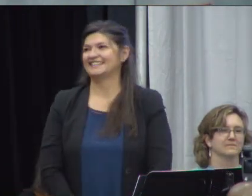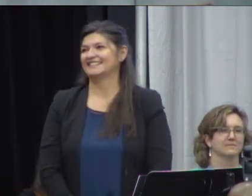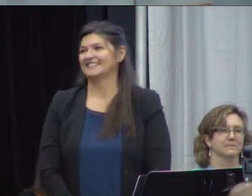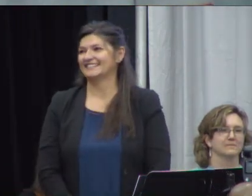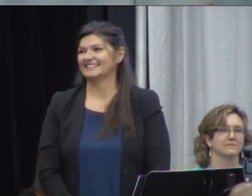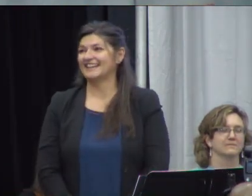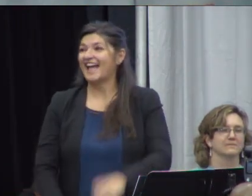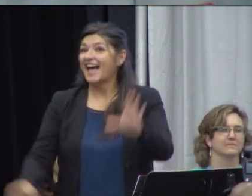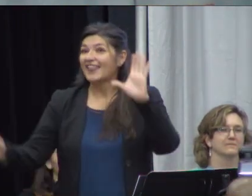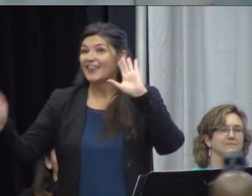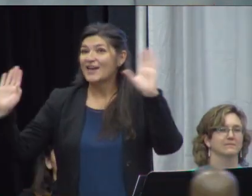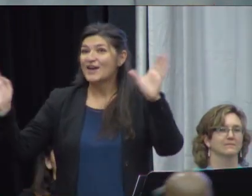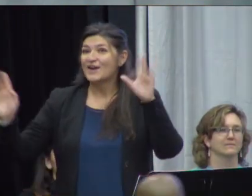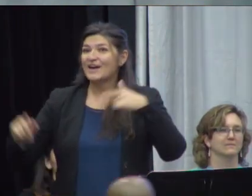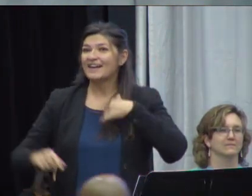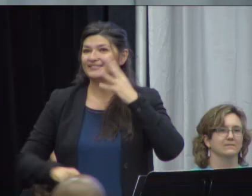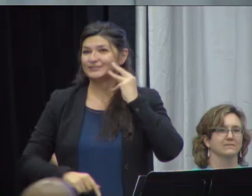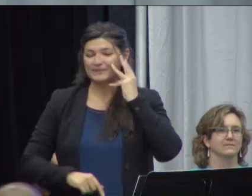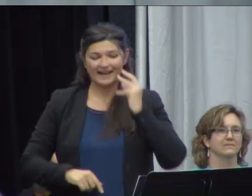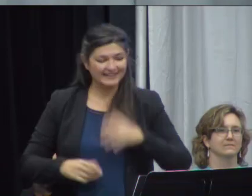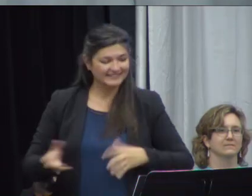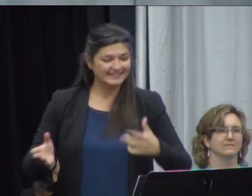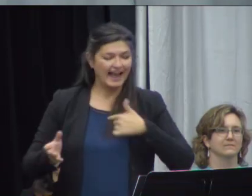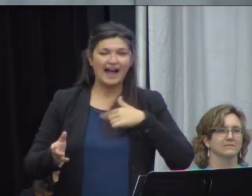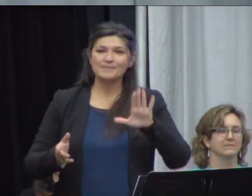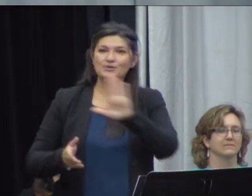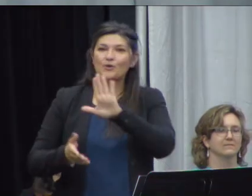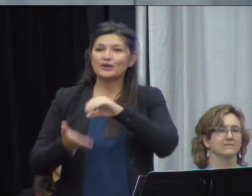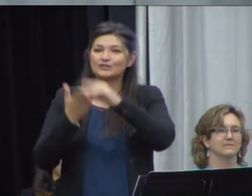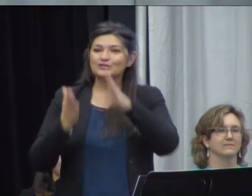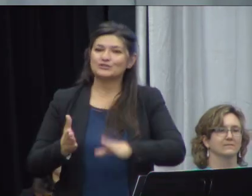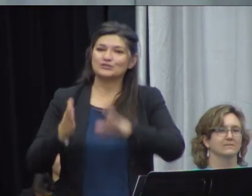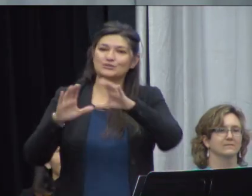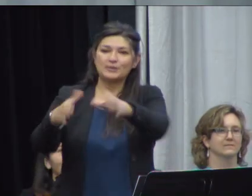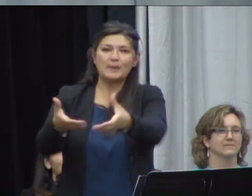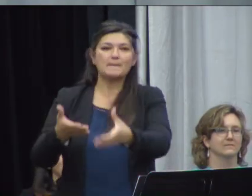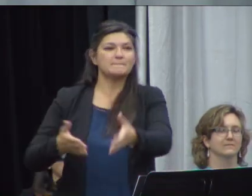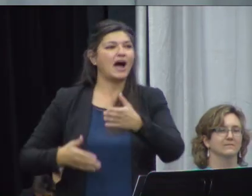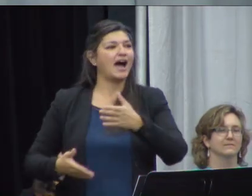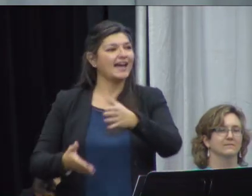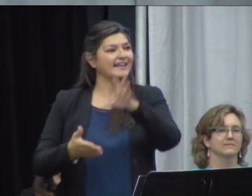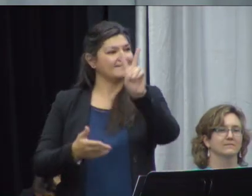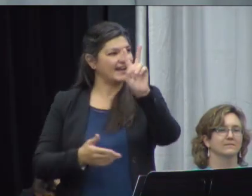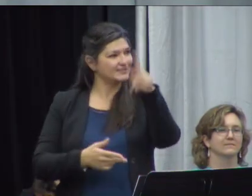Hello, my name is Jidapa Anderson, your Student Body Vice President. Class of 2022, this is the moment